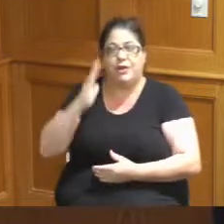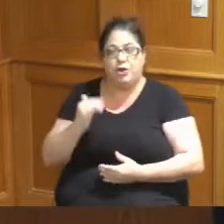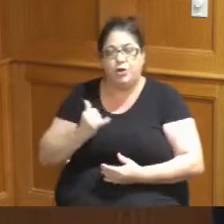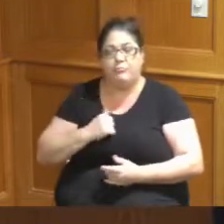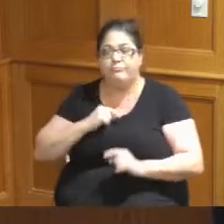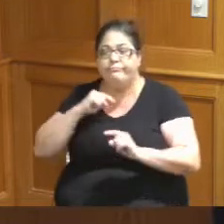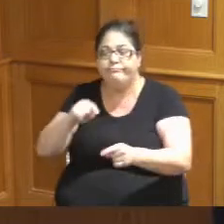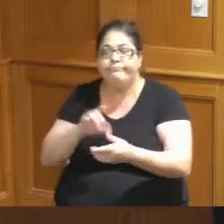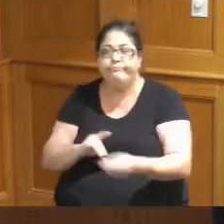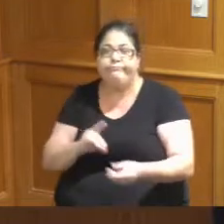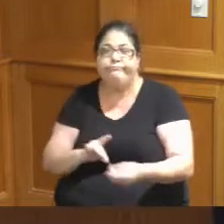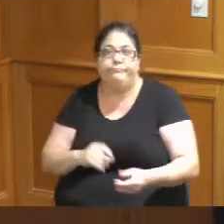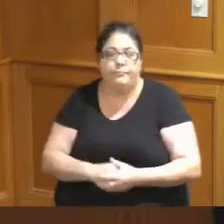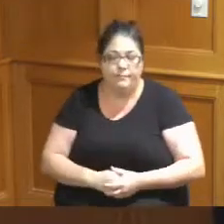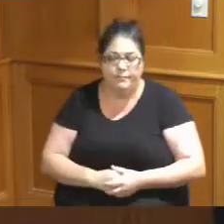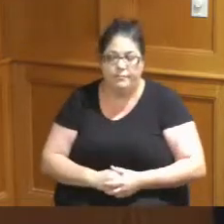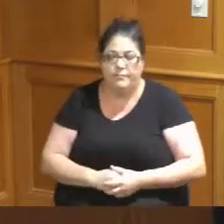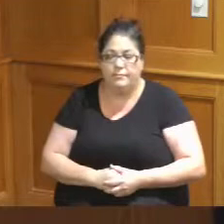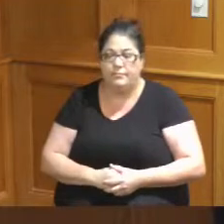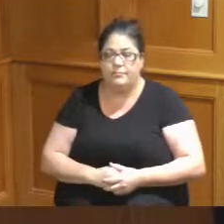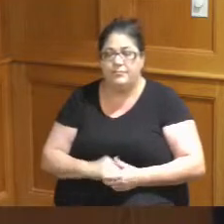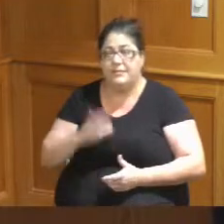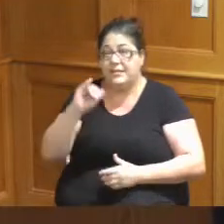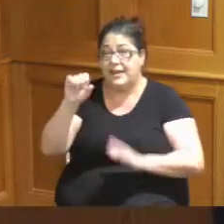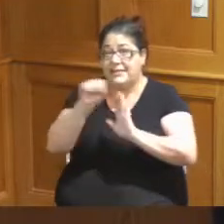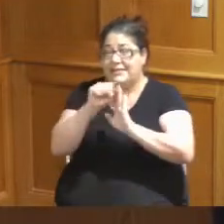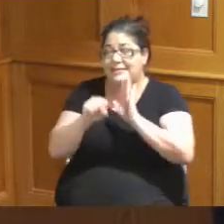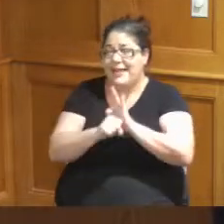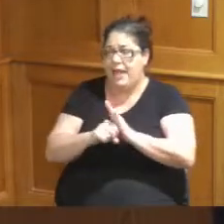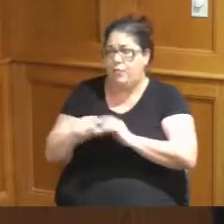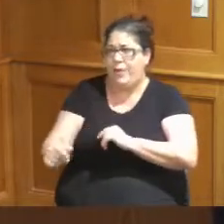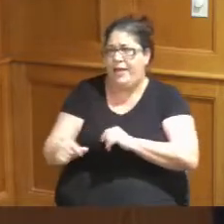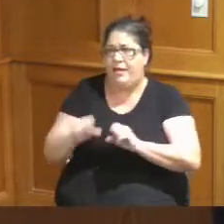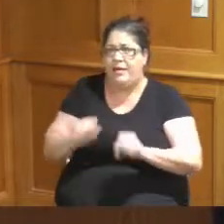thing about Cincinnati State is that they're able to move quickly and get people trained